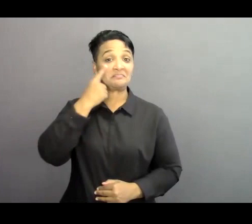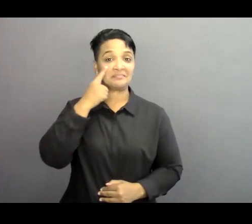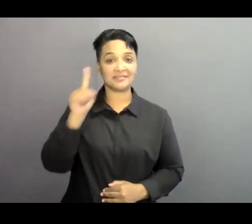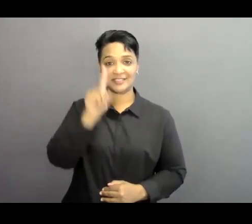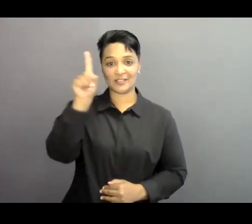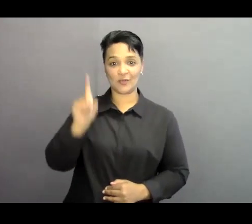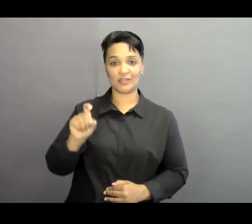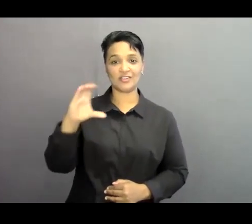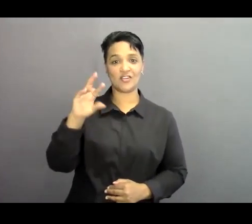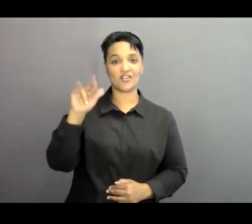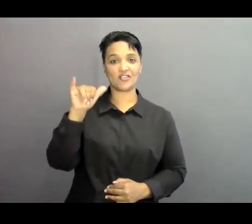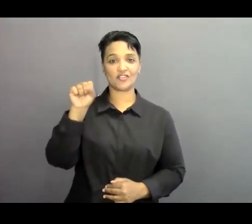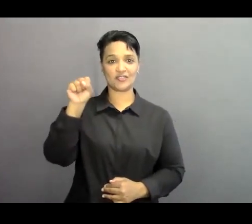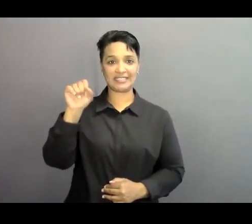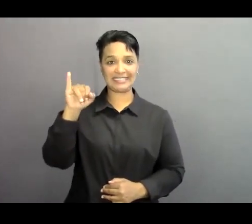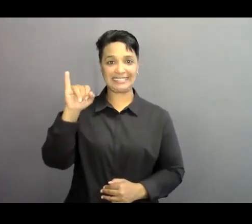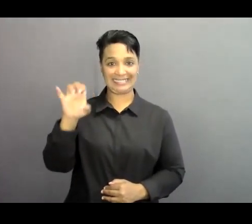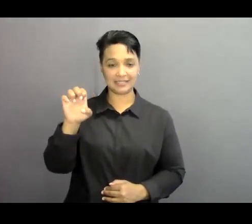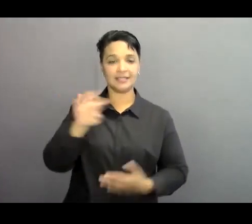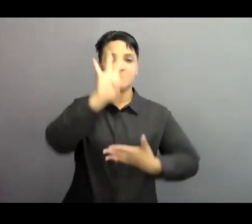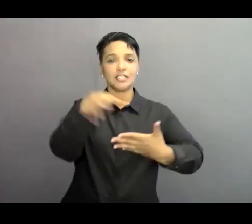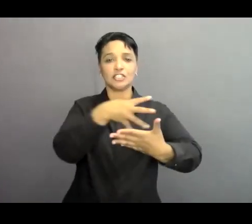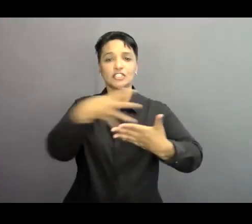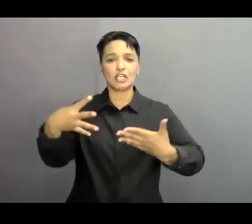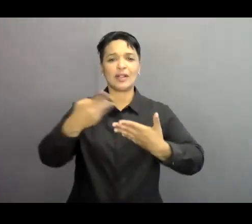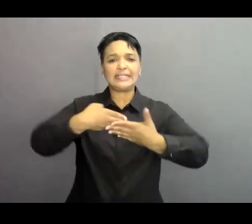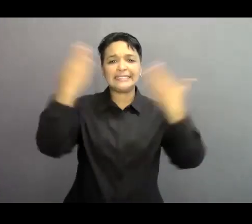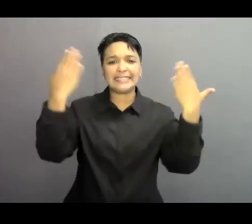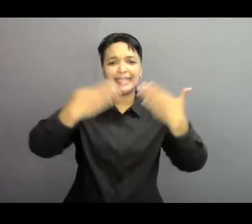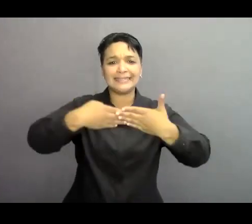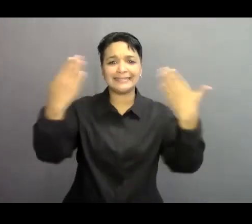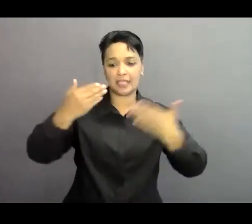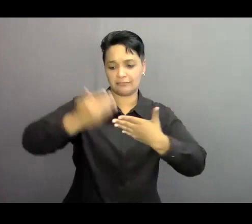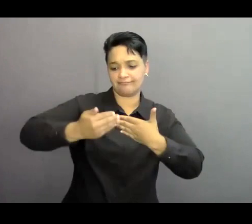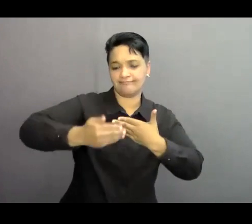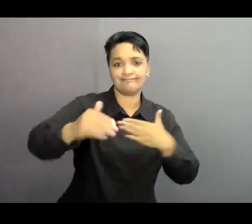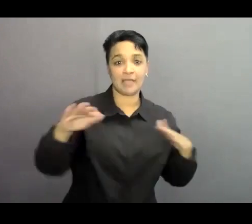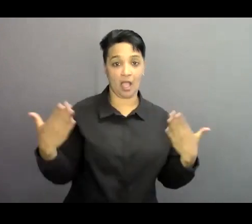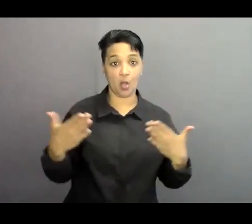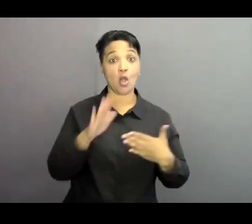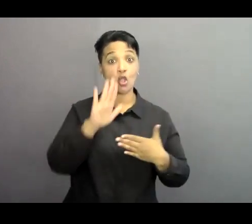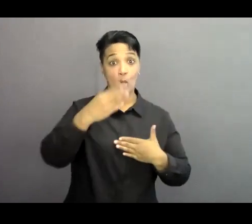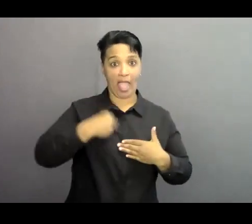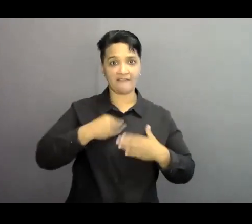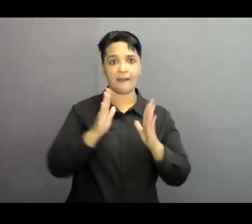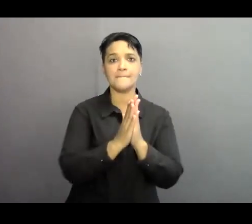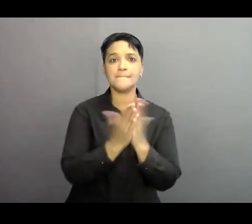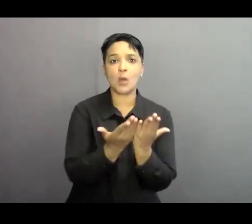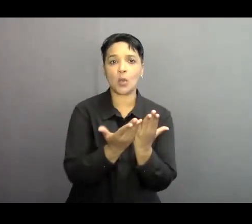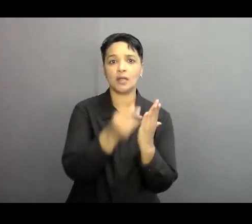about the dates I've mentioned. As part of the programme booklet for summer school, all of these